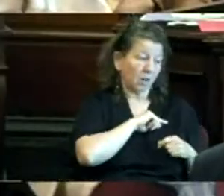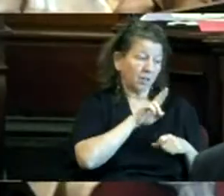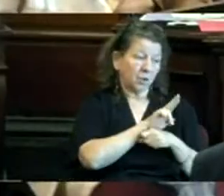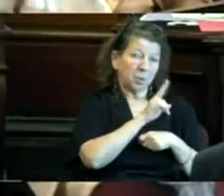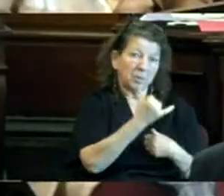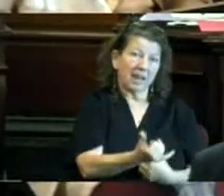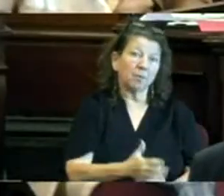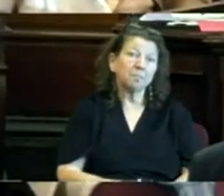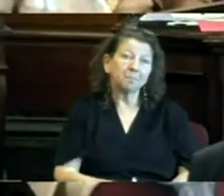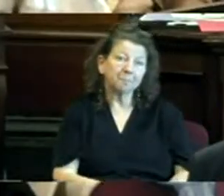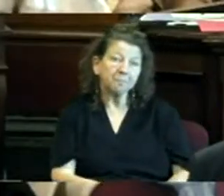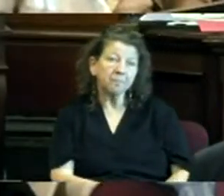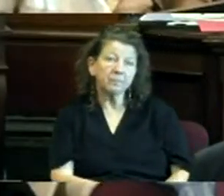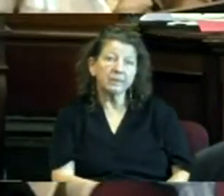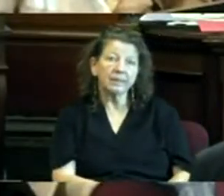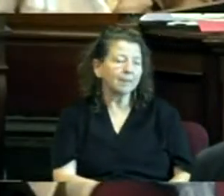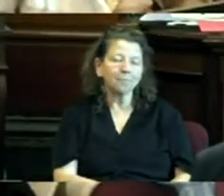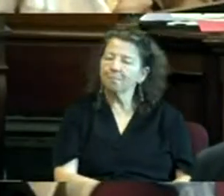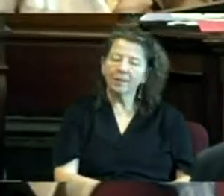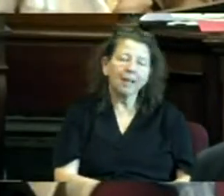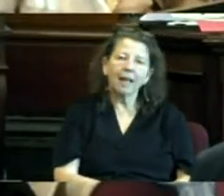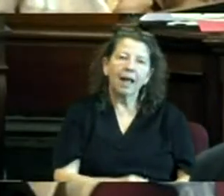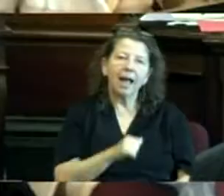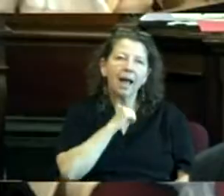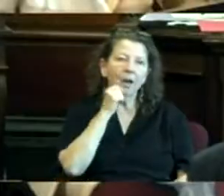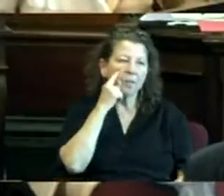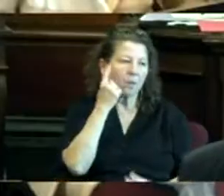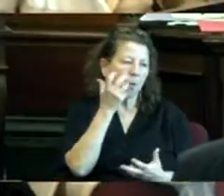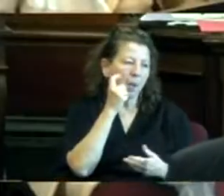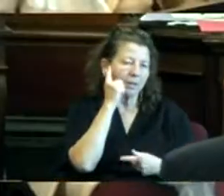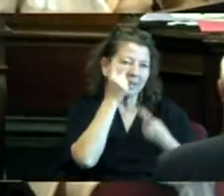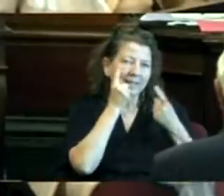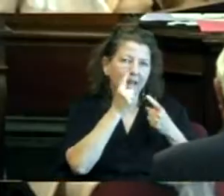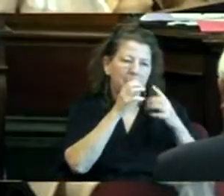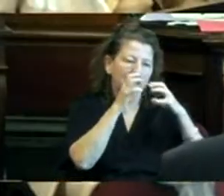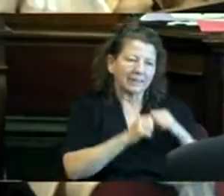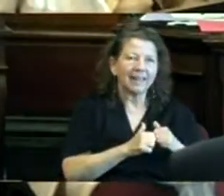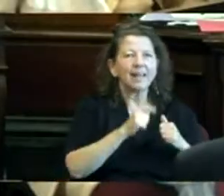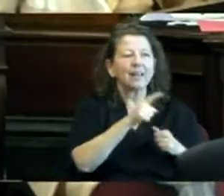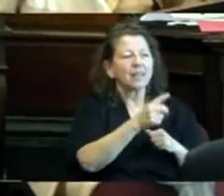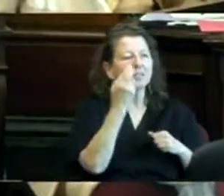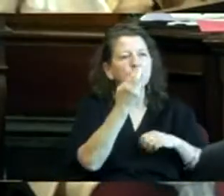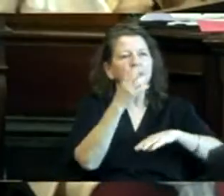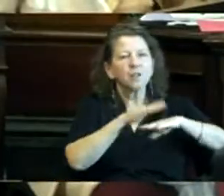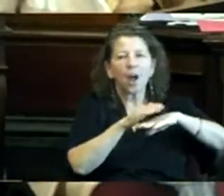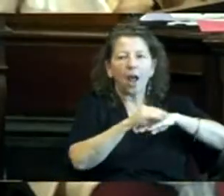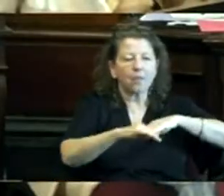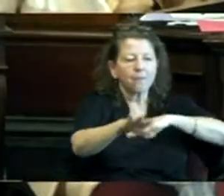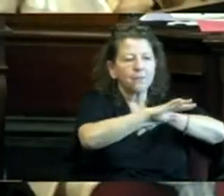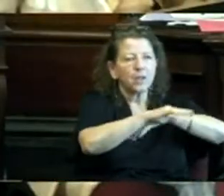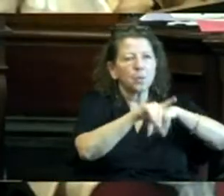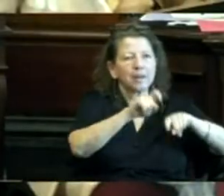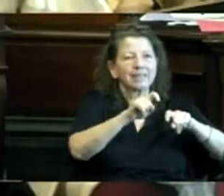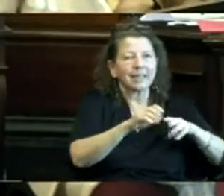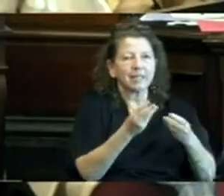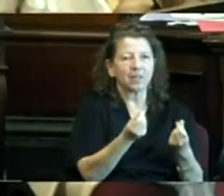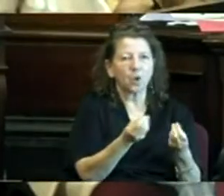significant design benefits for today's use. So I don't think